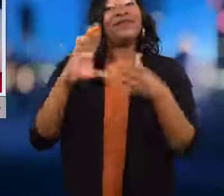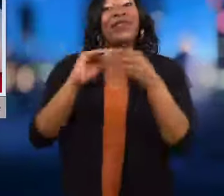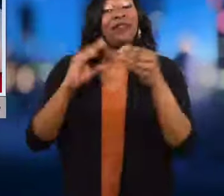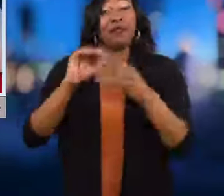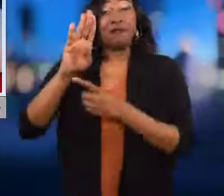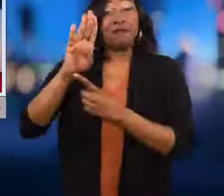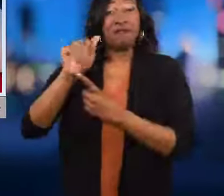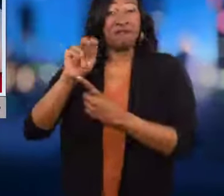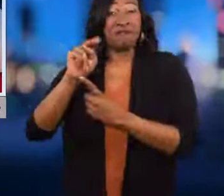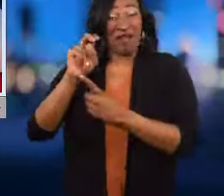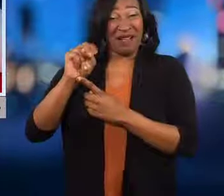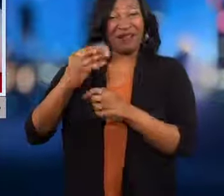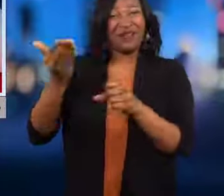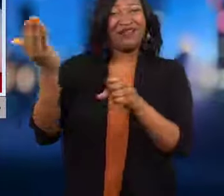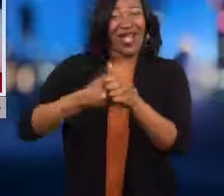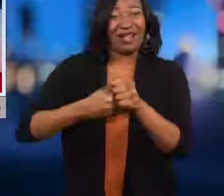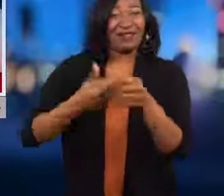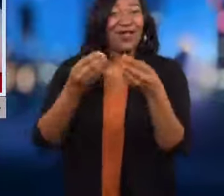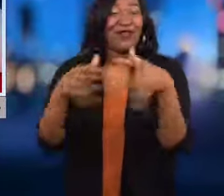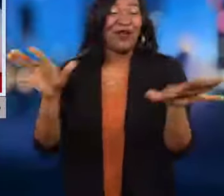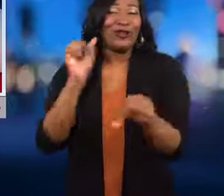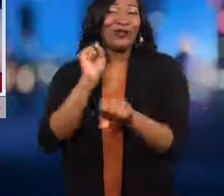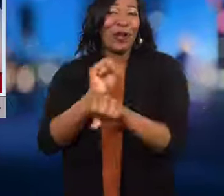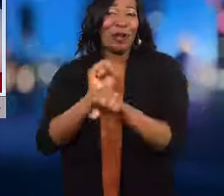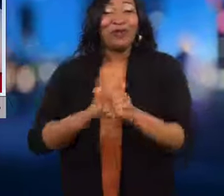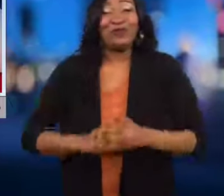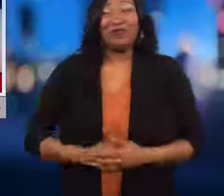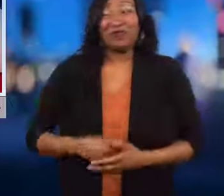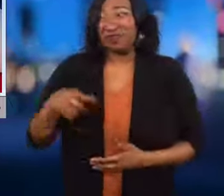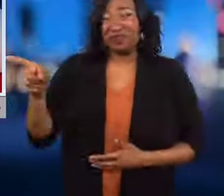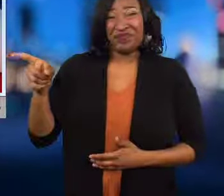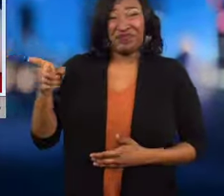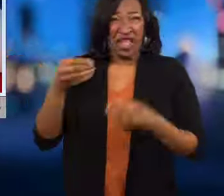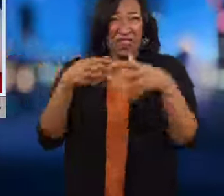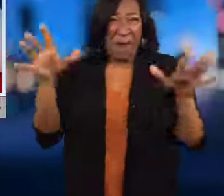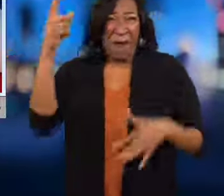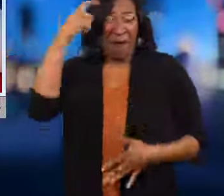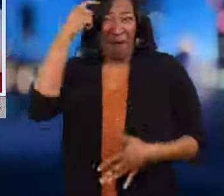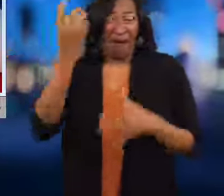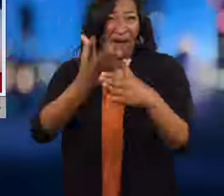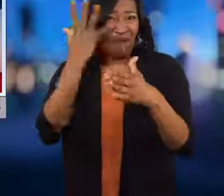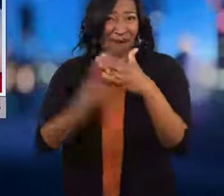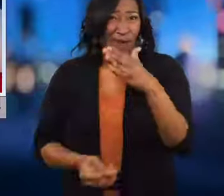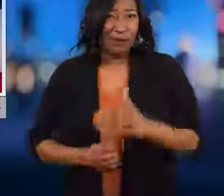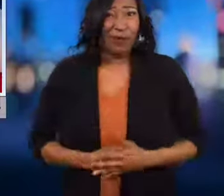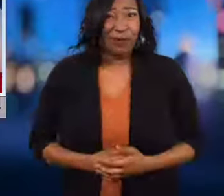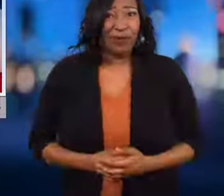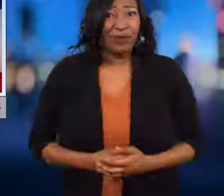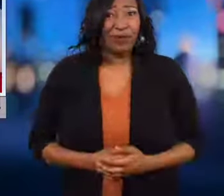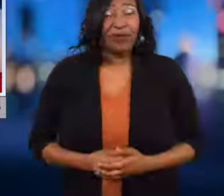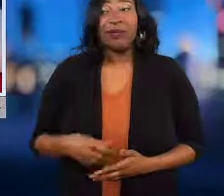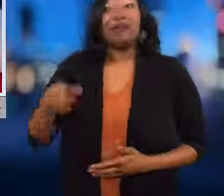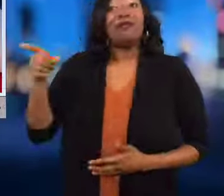Trump said when Bannon was fired, he not only lost his job, he lost his mind.